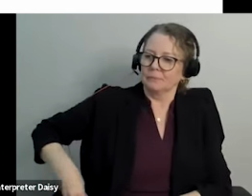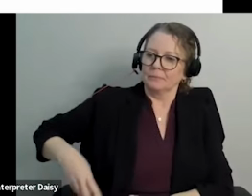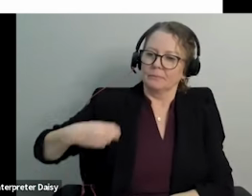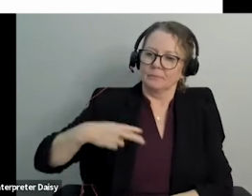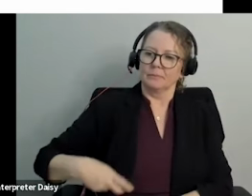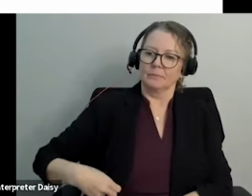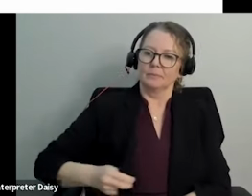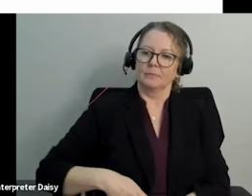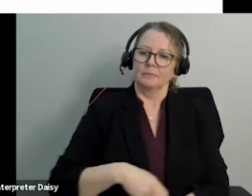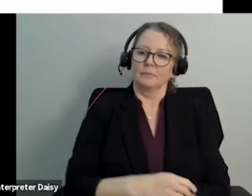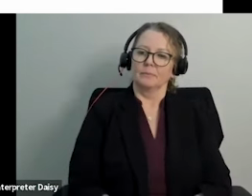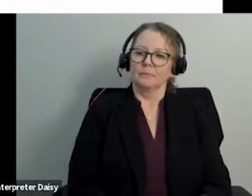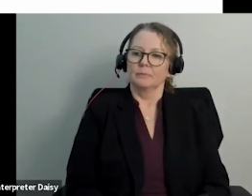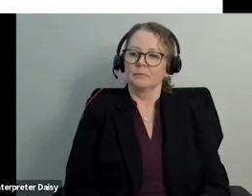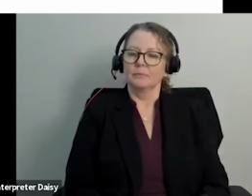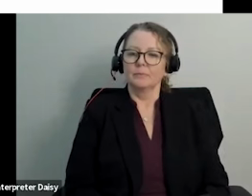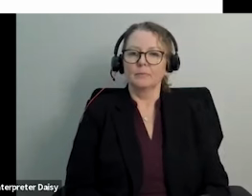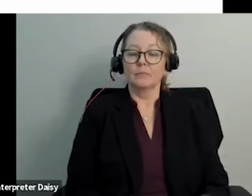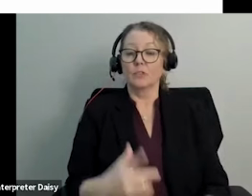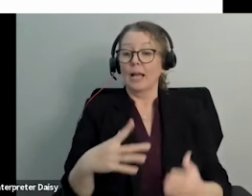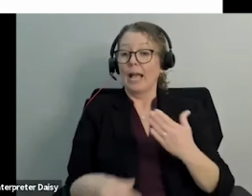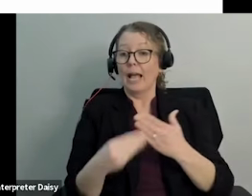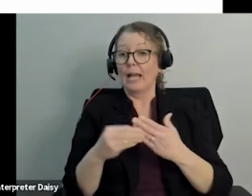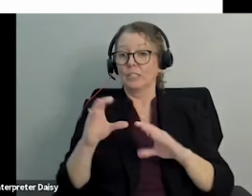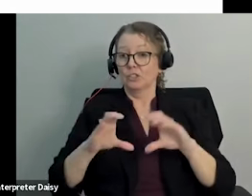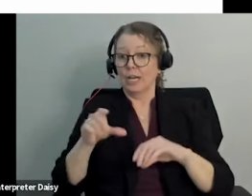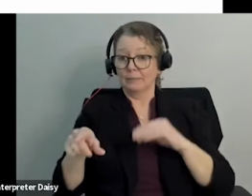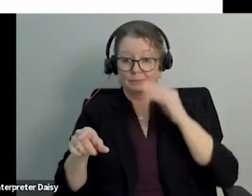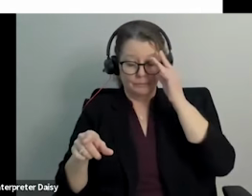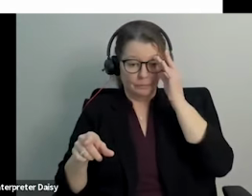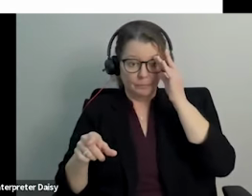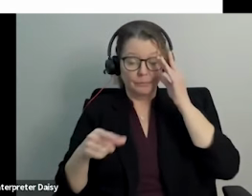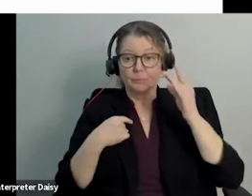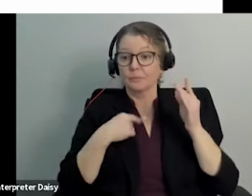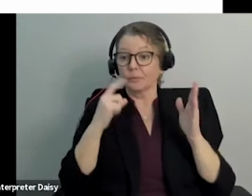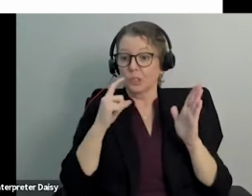And while you are adding that into the chat, some of the things that I am seeing is